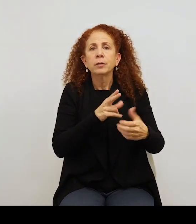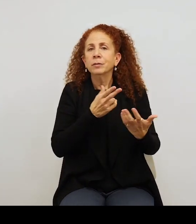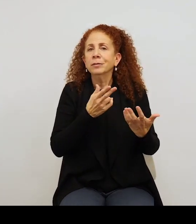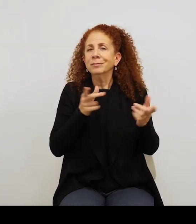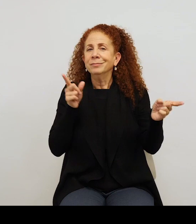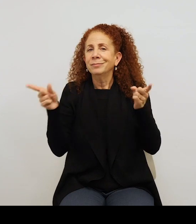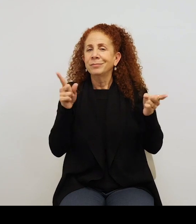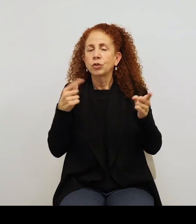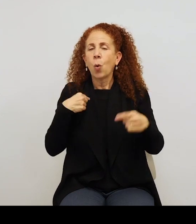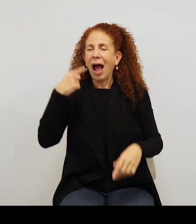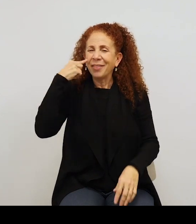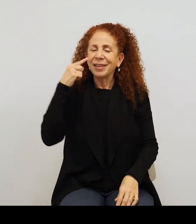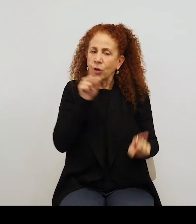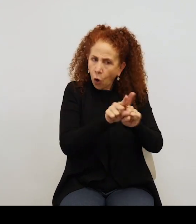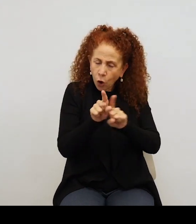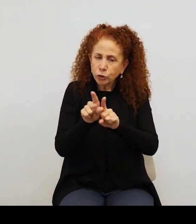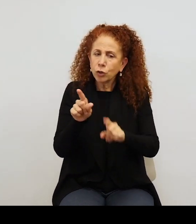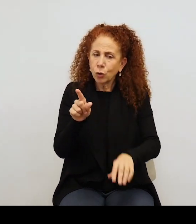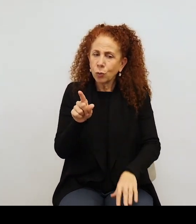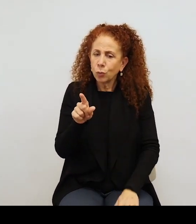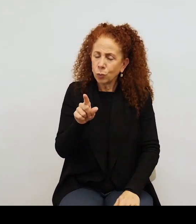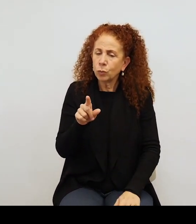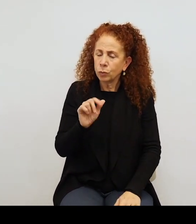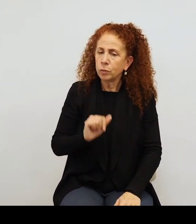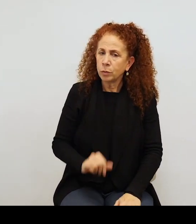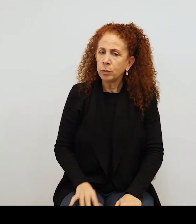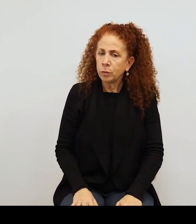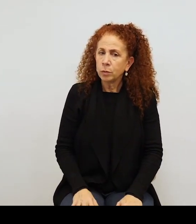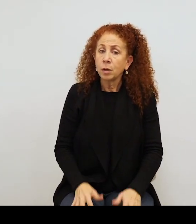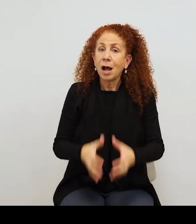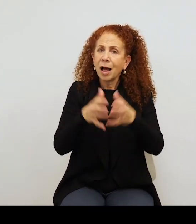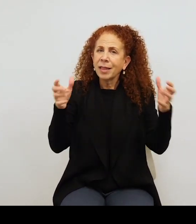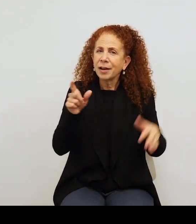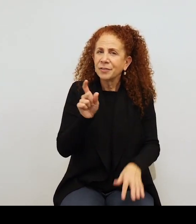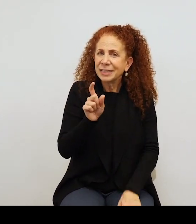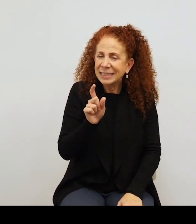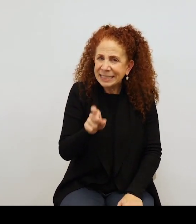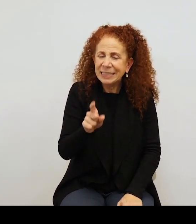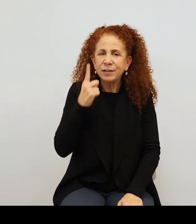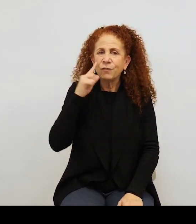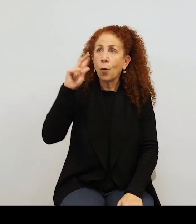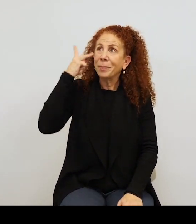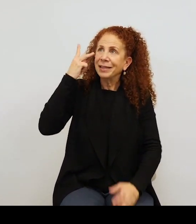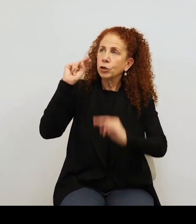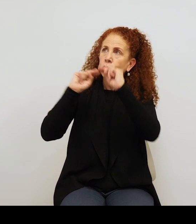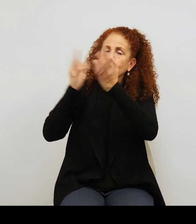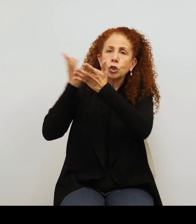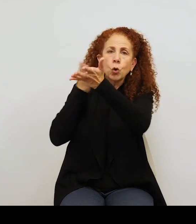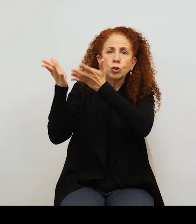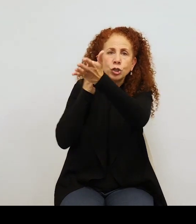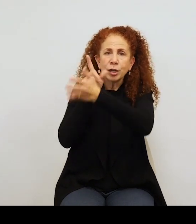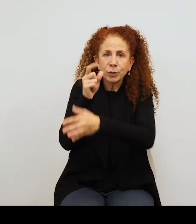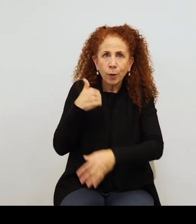But this, I think, is also where there's a lot of need for political negotiation.